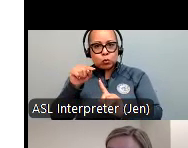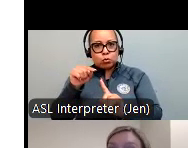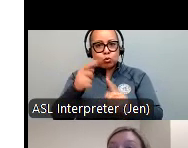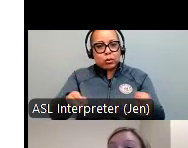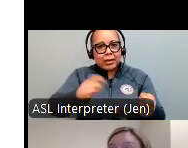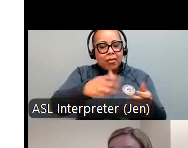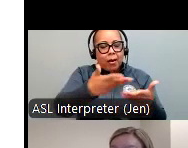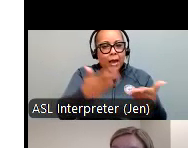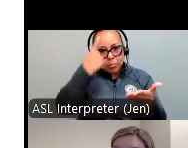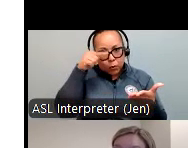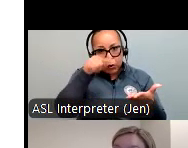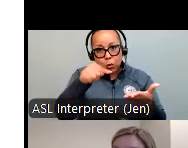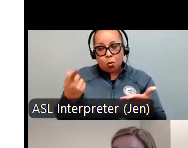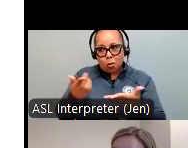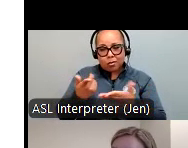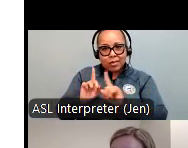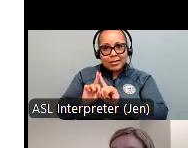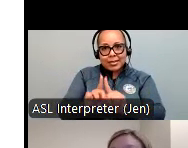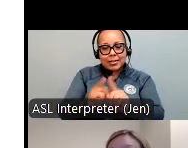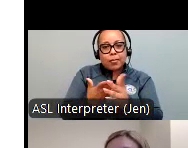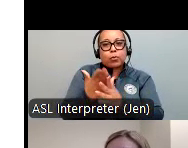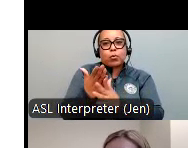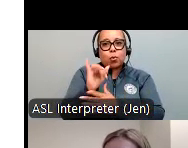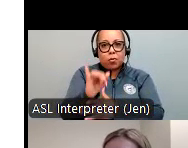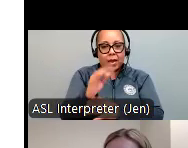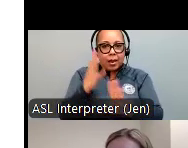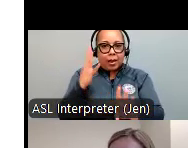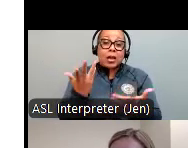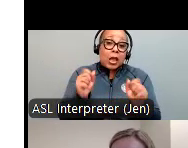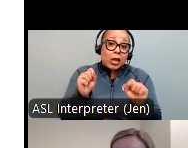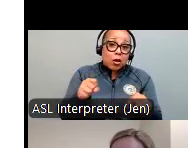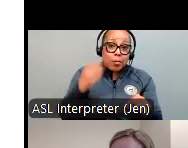or to assist them through the buffet line. This could be because somebody is blind or